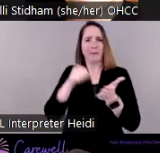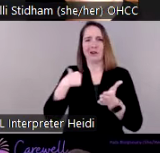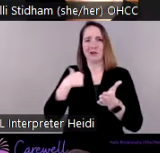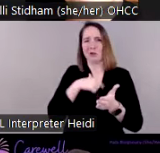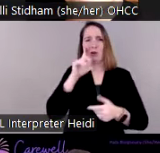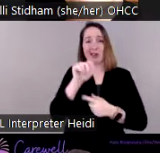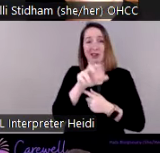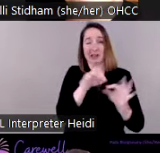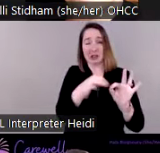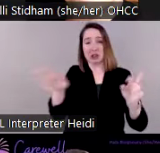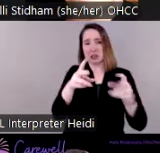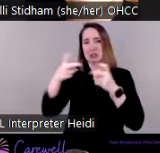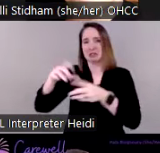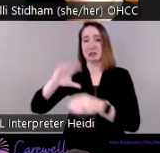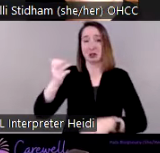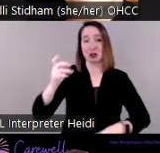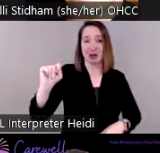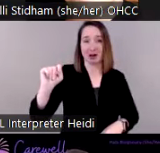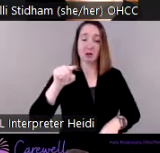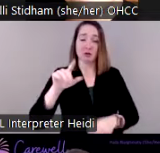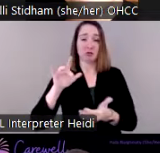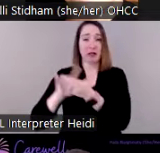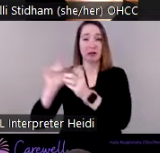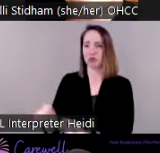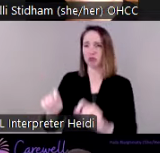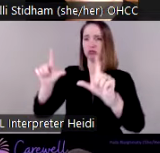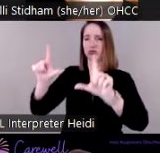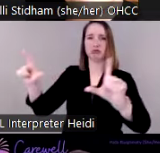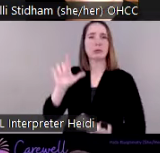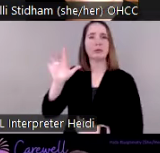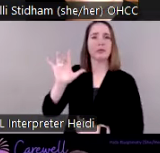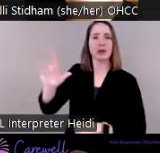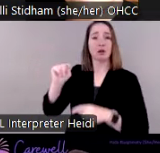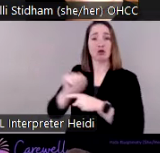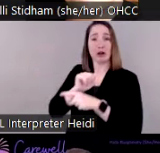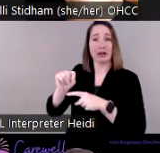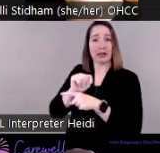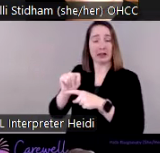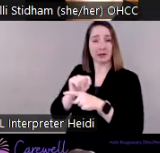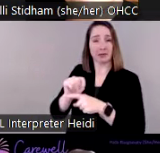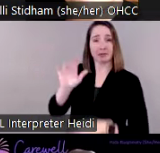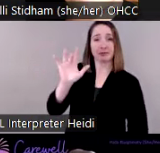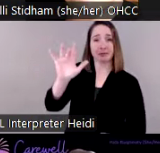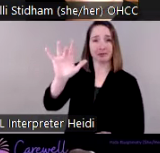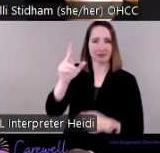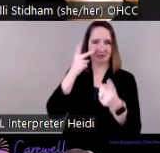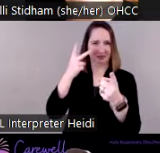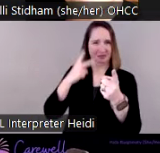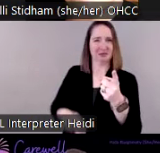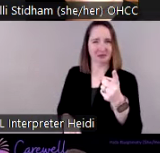chat. And once you're there, you want to click on the training tab. this one